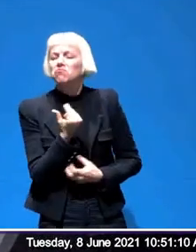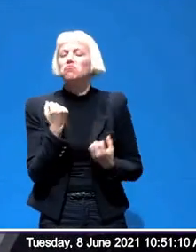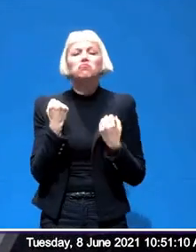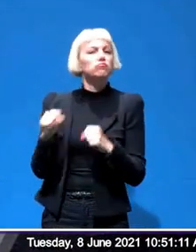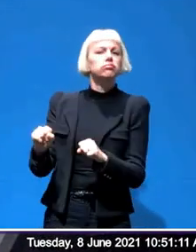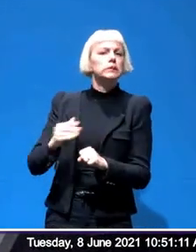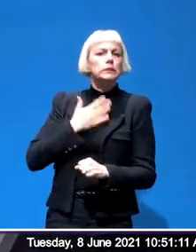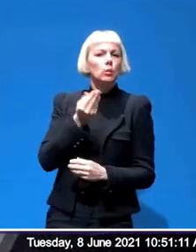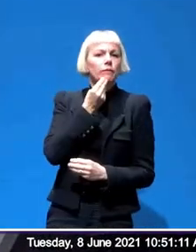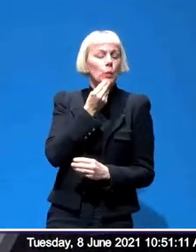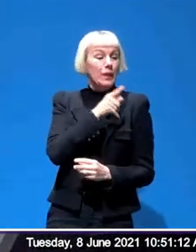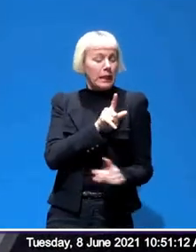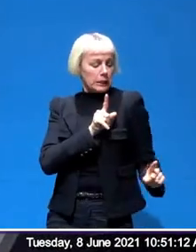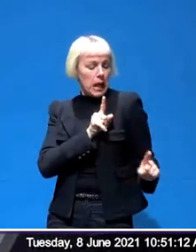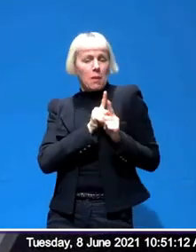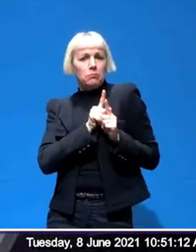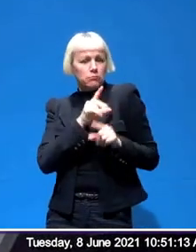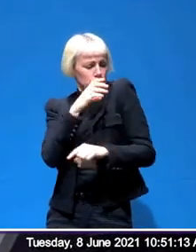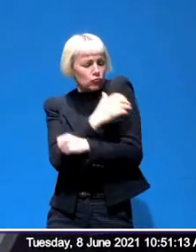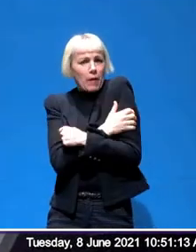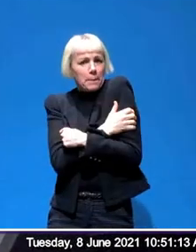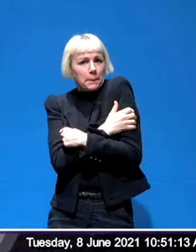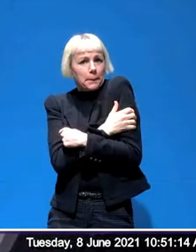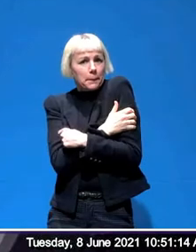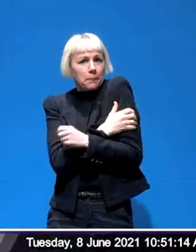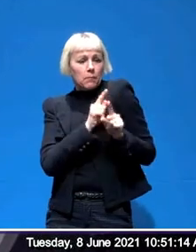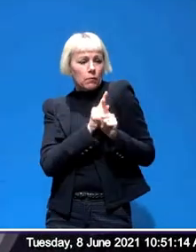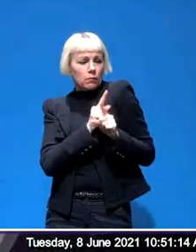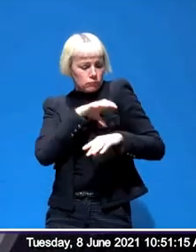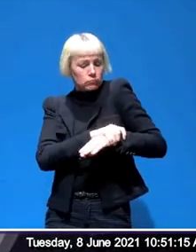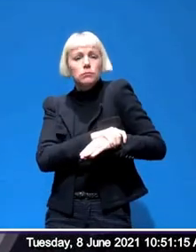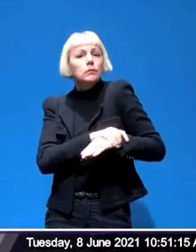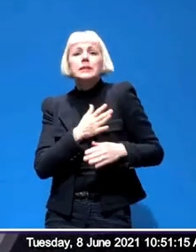He was holding on to me very tightly and he would not let go of my arm.